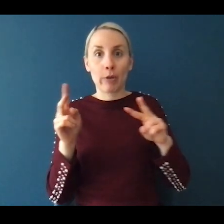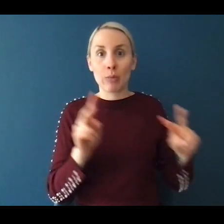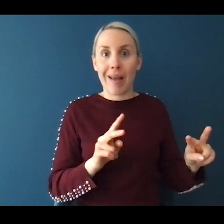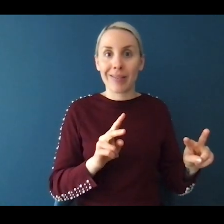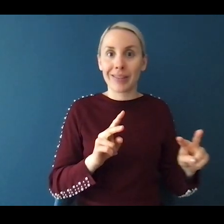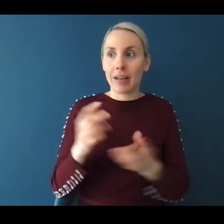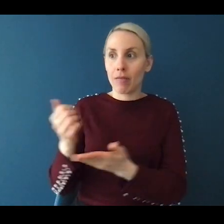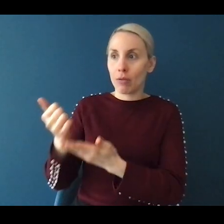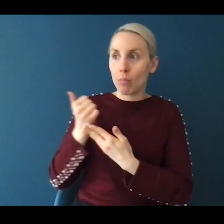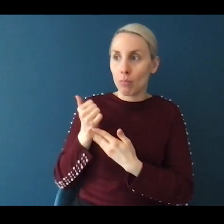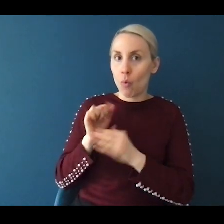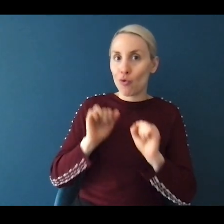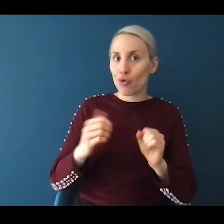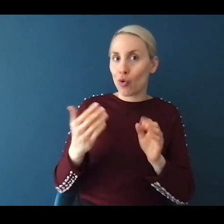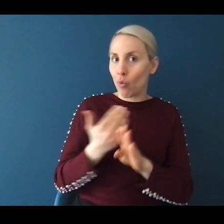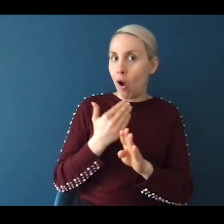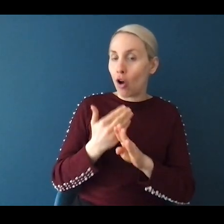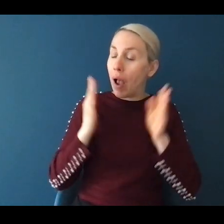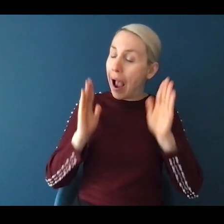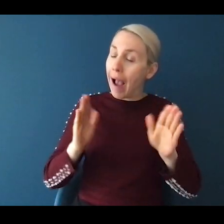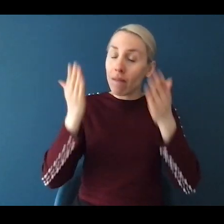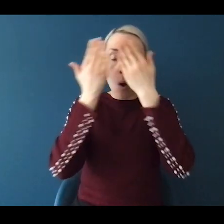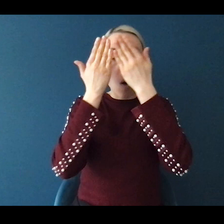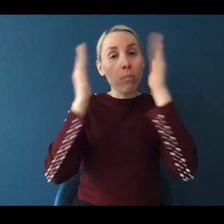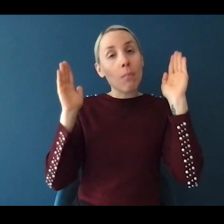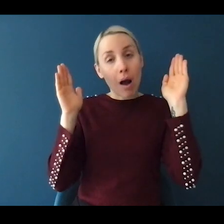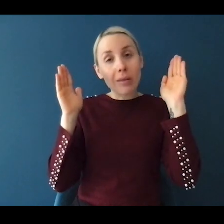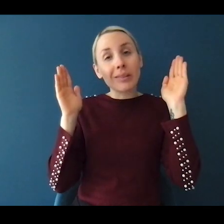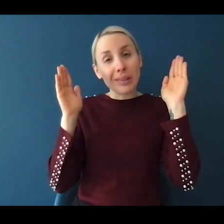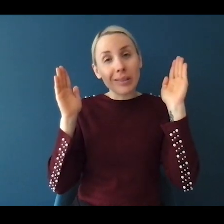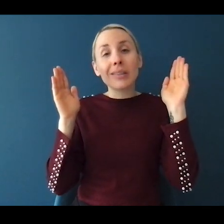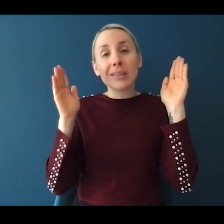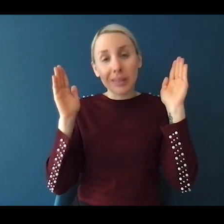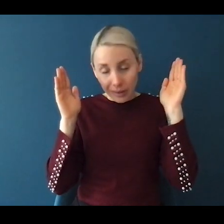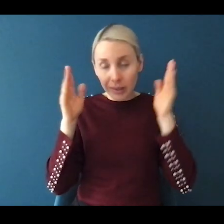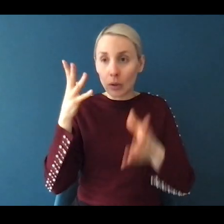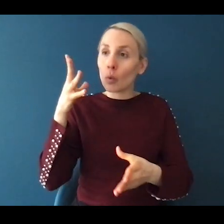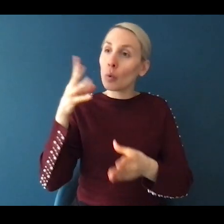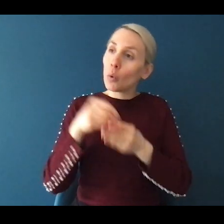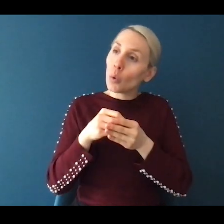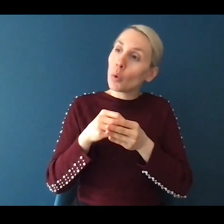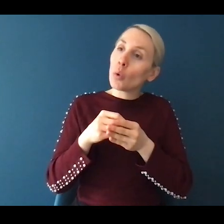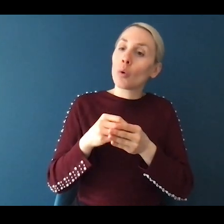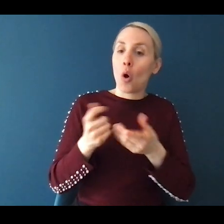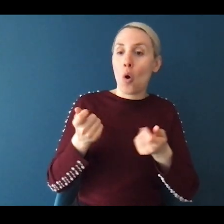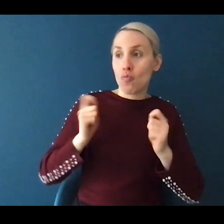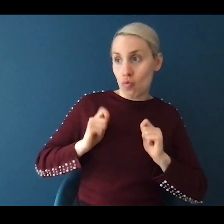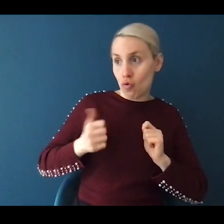and feedback I think that you have to be excited about that if you know if you're not open